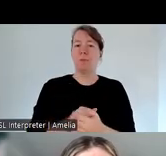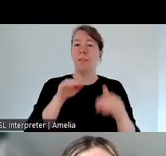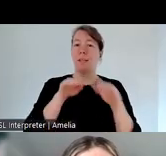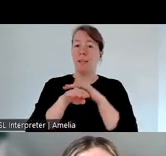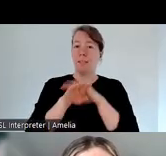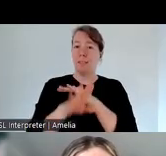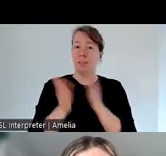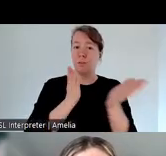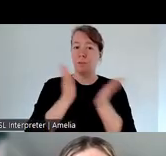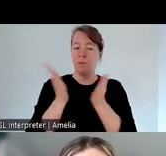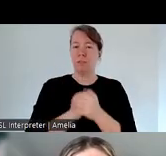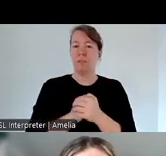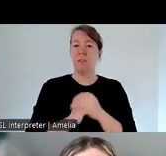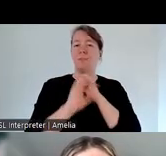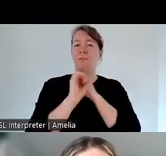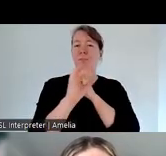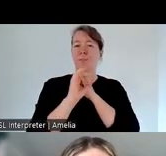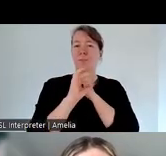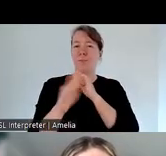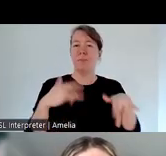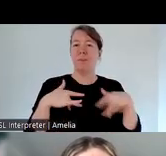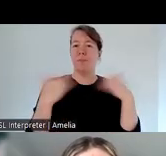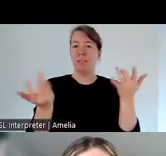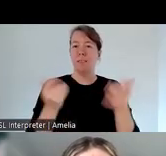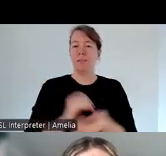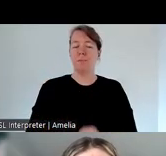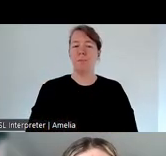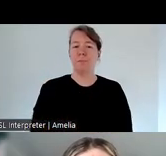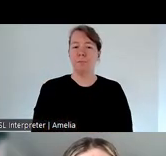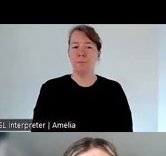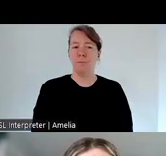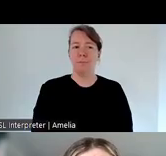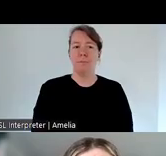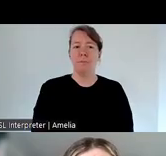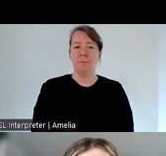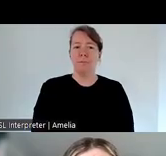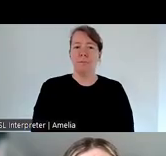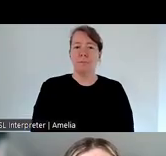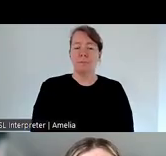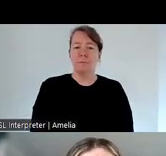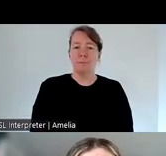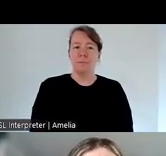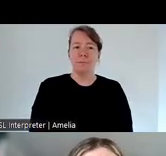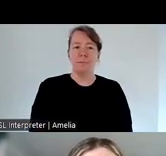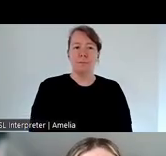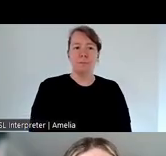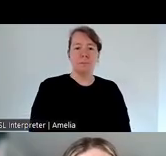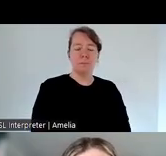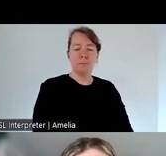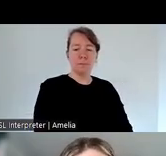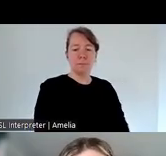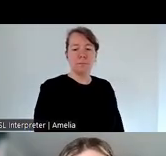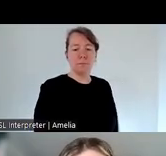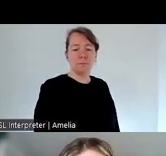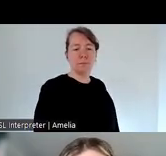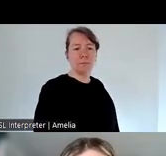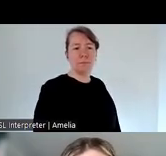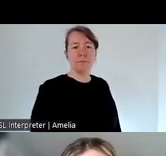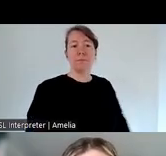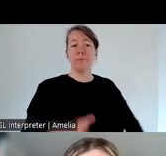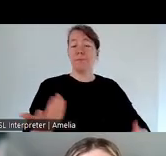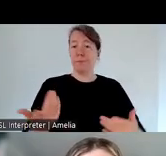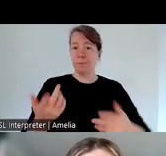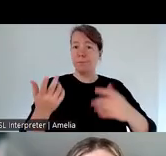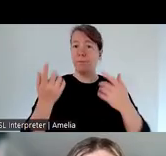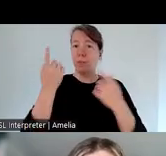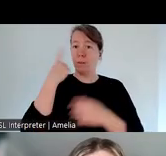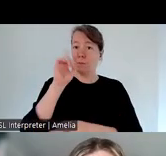So, in terms of our writing and revising process, we held regular,